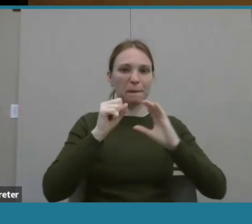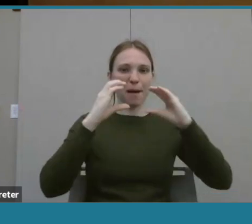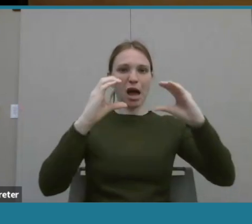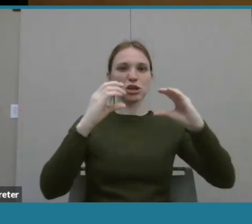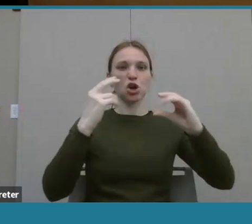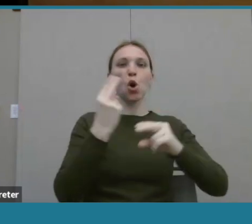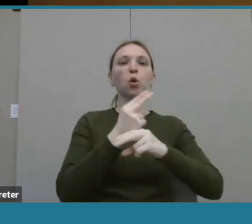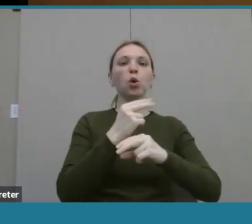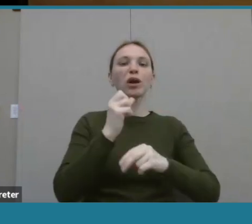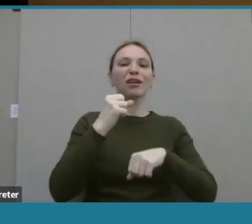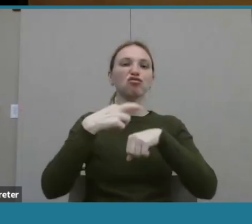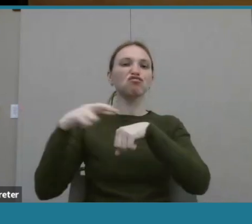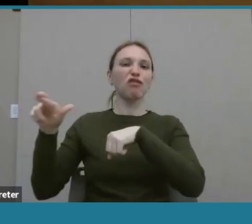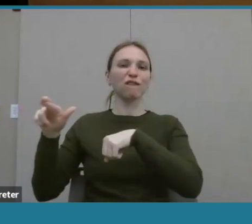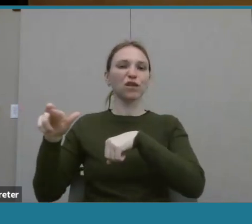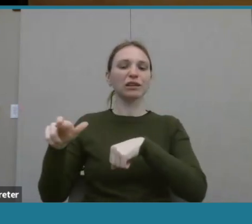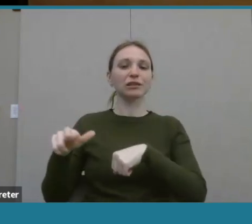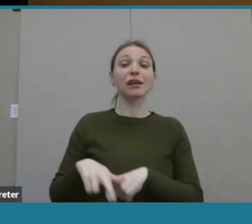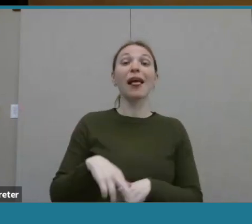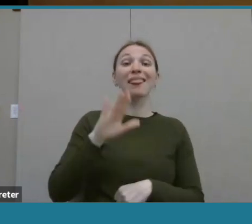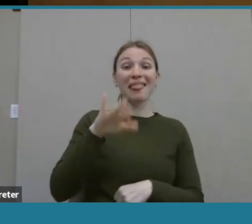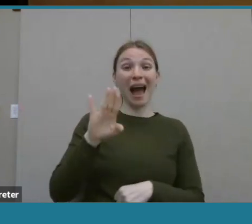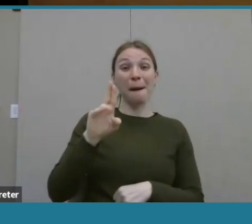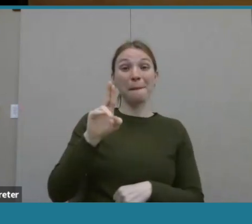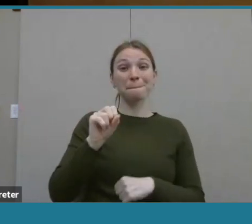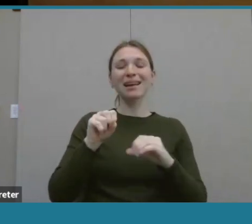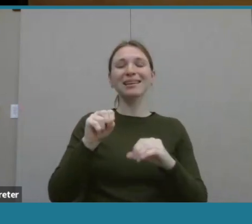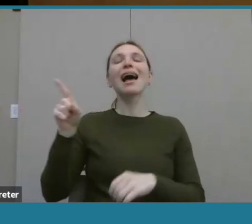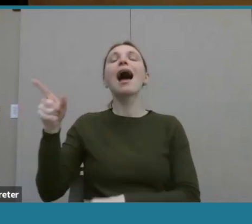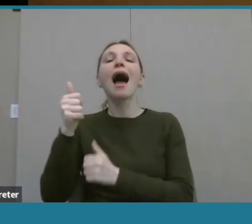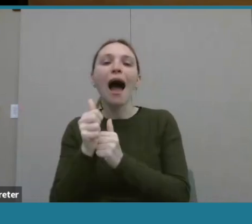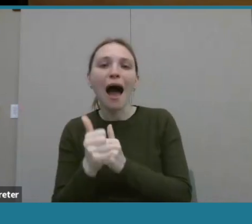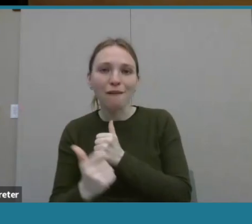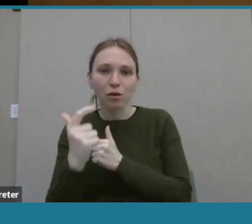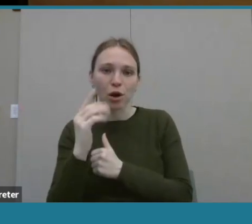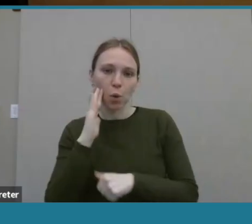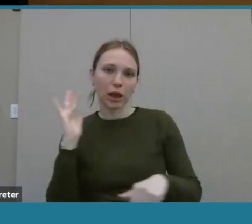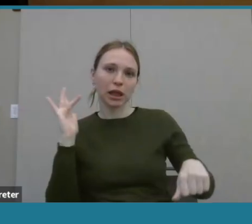That bus is a metal bus that gets touched by everybody. It's so interesting. Everybody loves touching the bus and doing that.